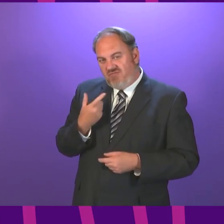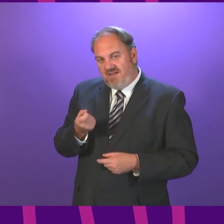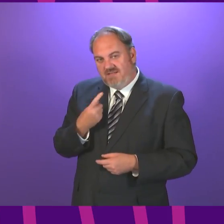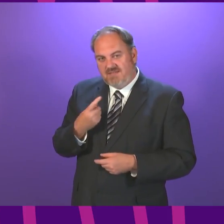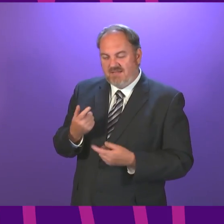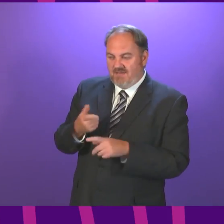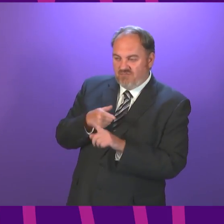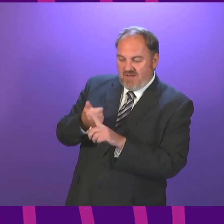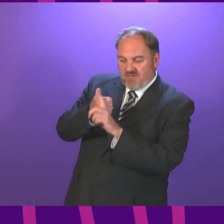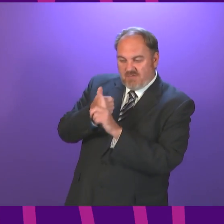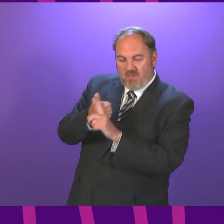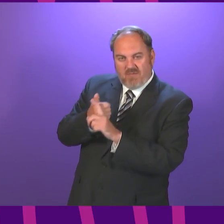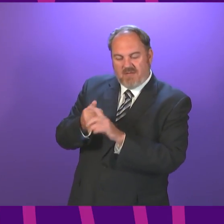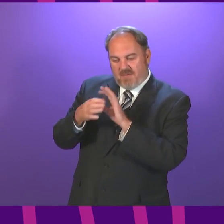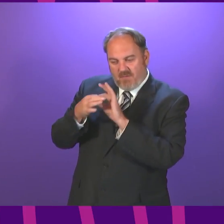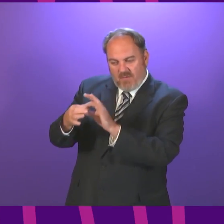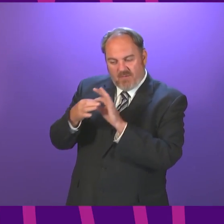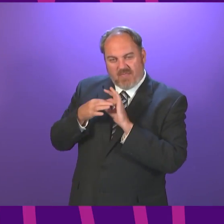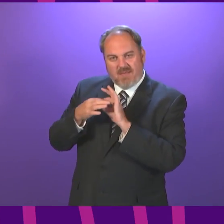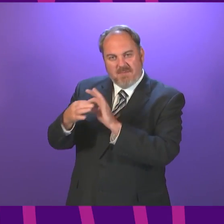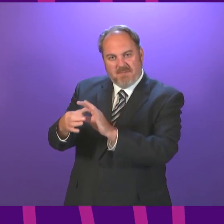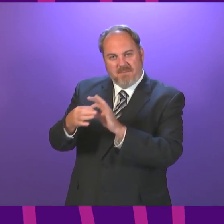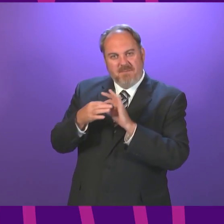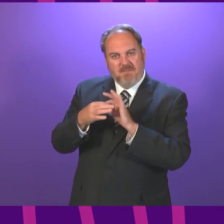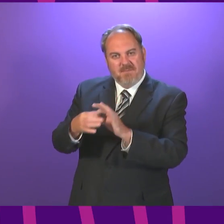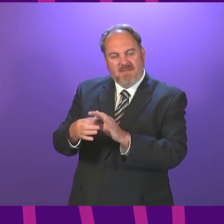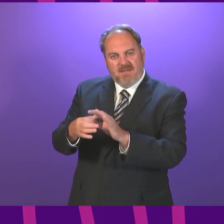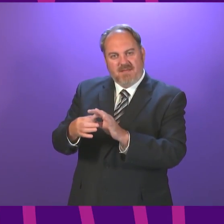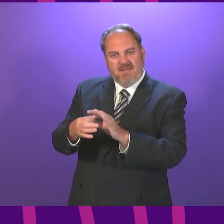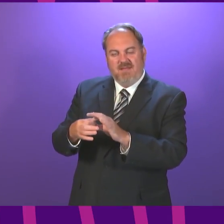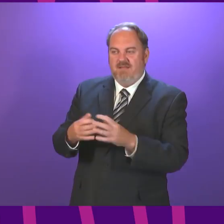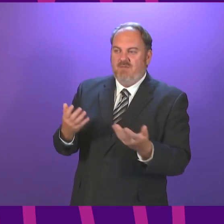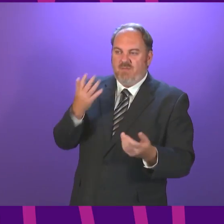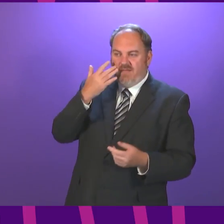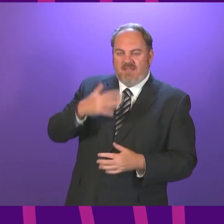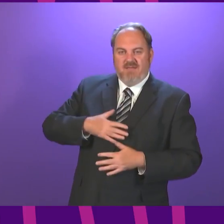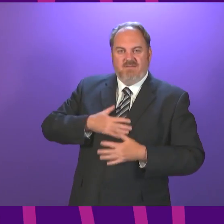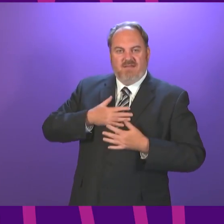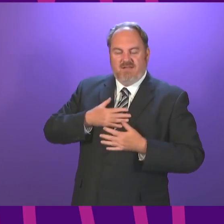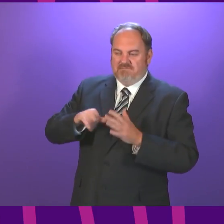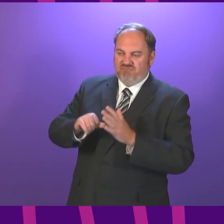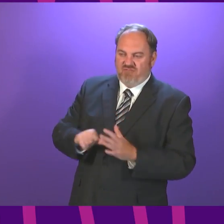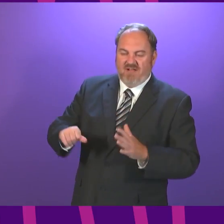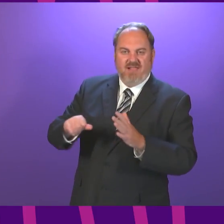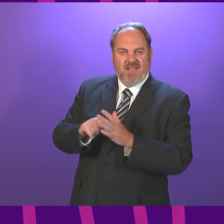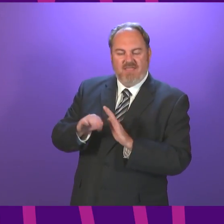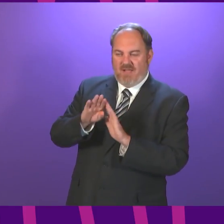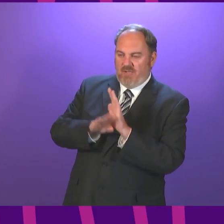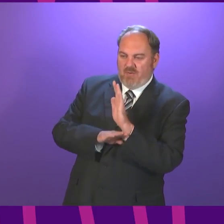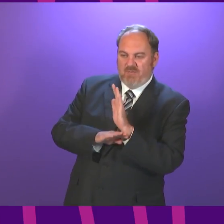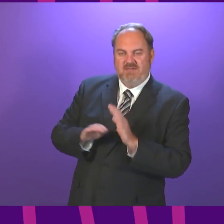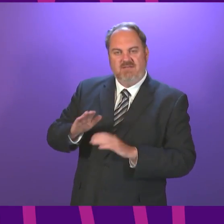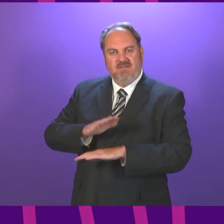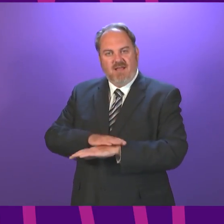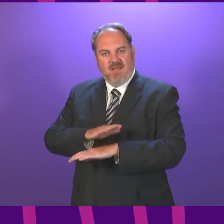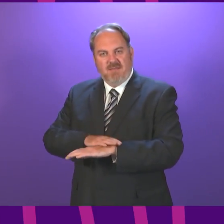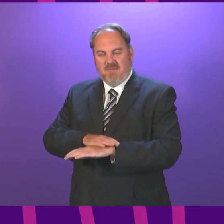to connect with people where they are at a moment in time and to give them other information